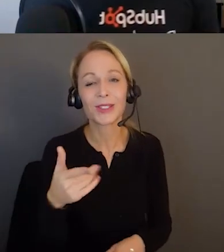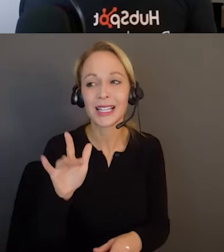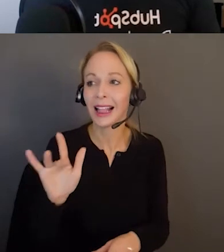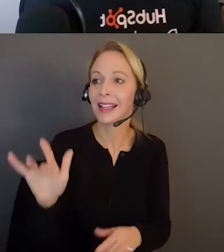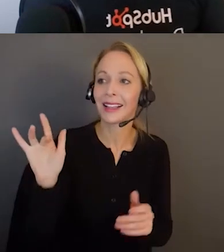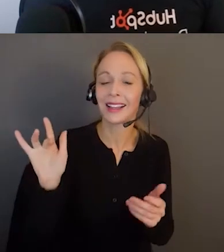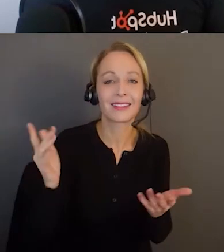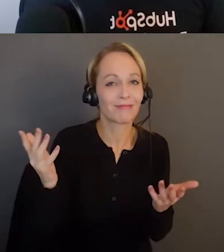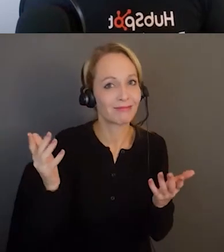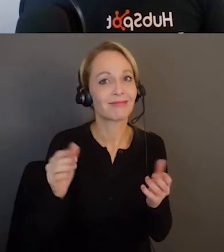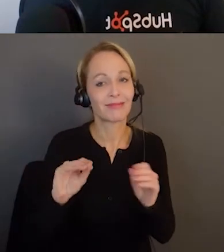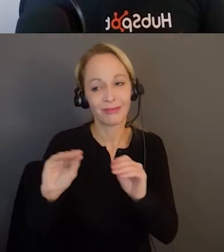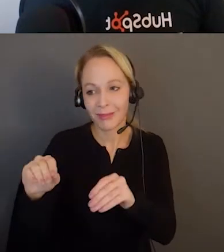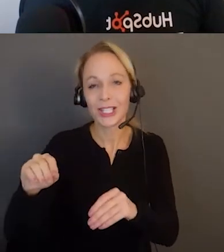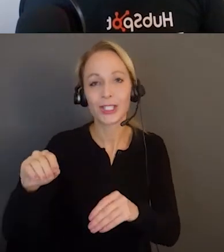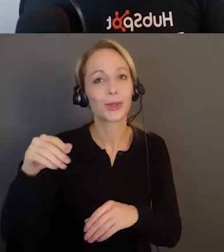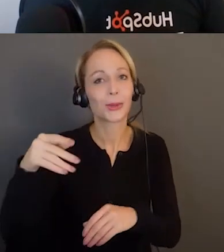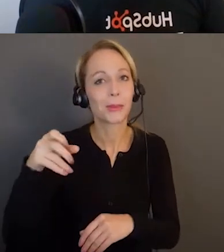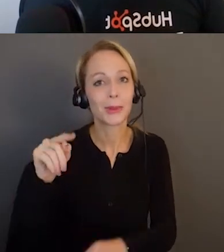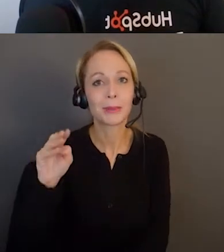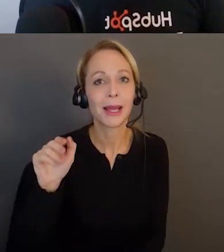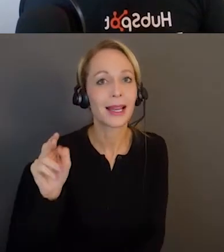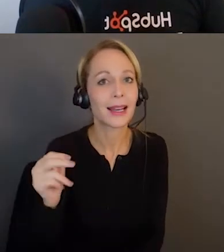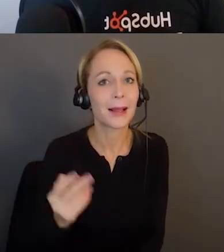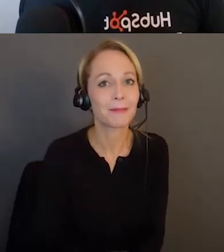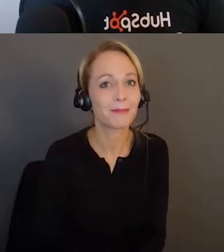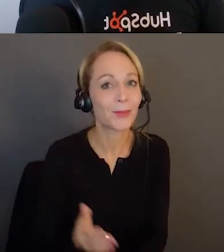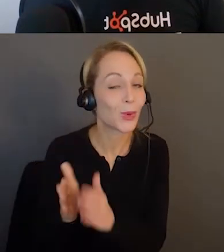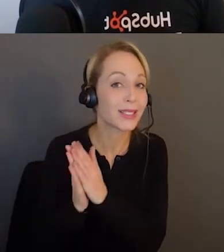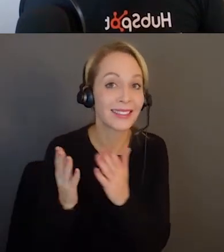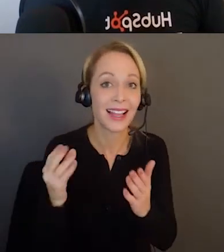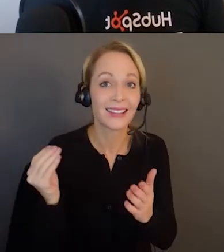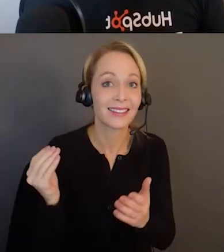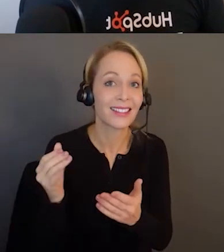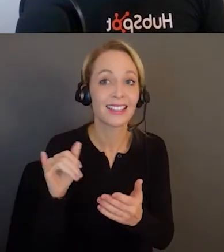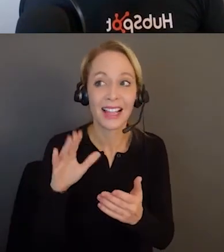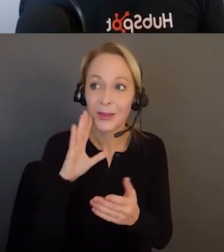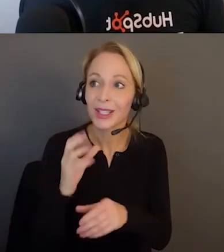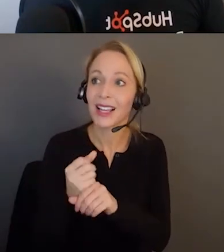JUST CLICK A BUTTON AND ENTER THE POST-MIN REQUESTS AND